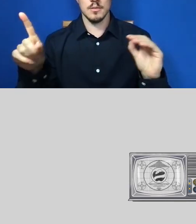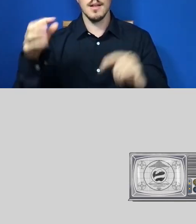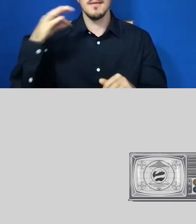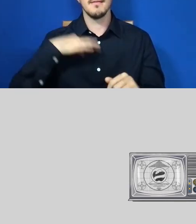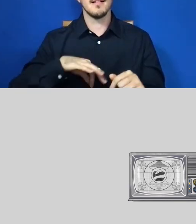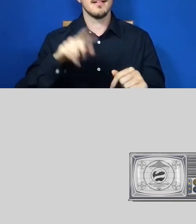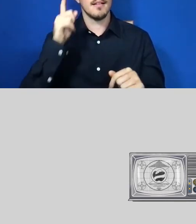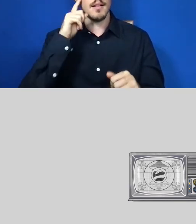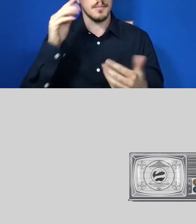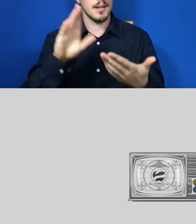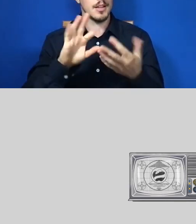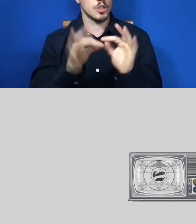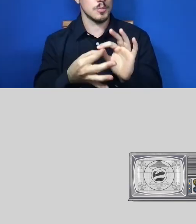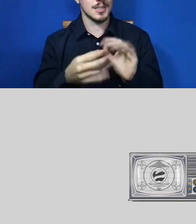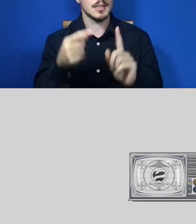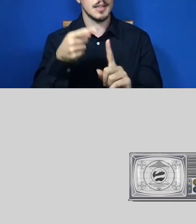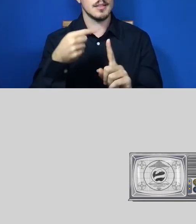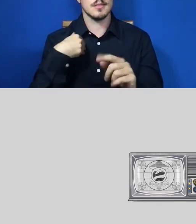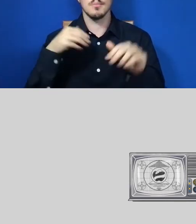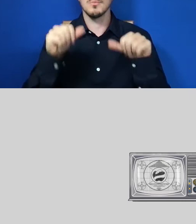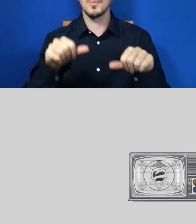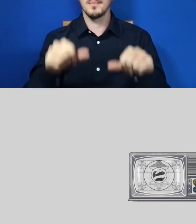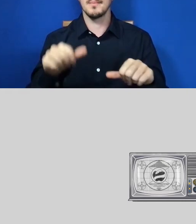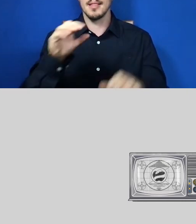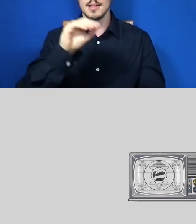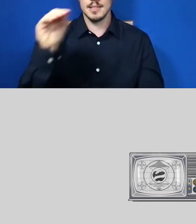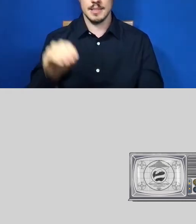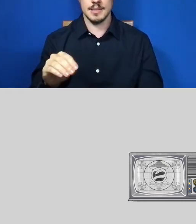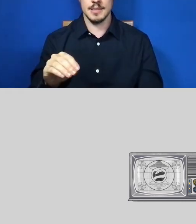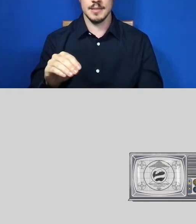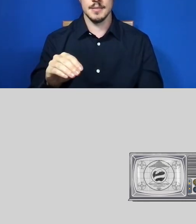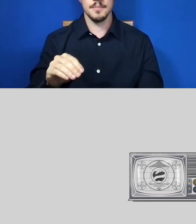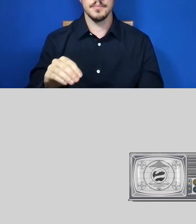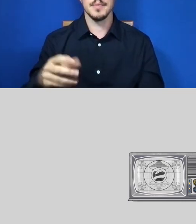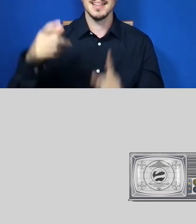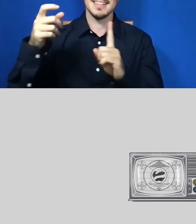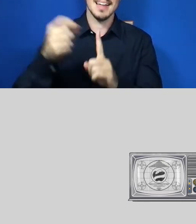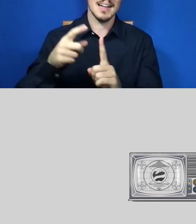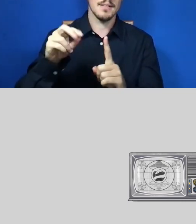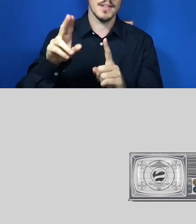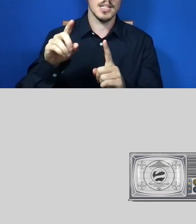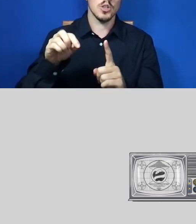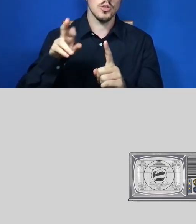as this value can be interpreted as the probability. An activated neuron